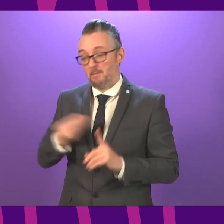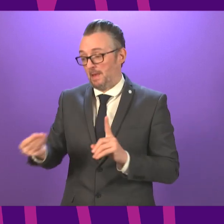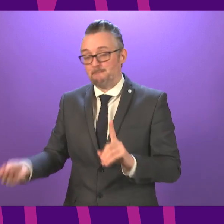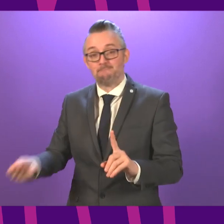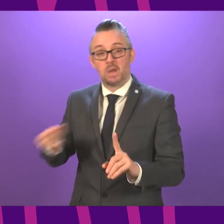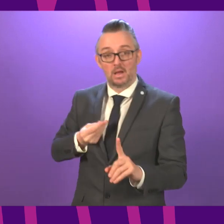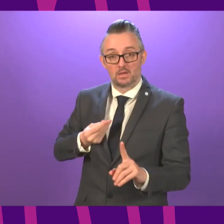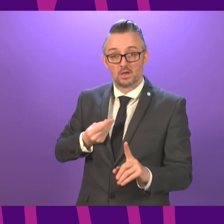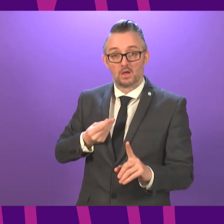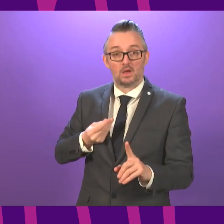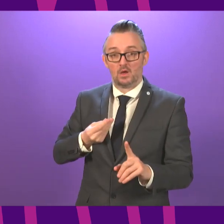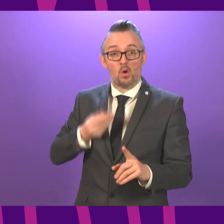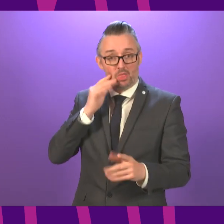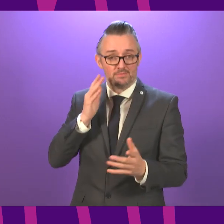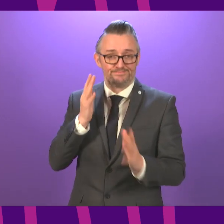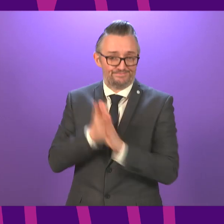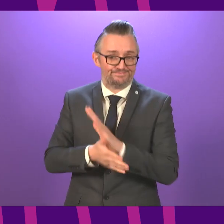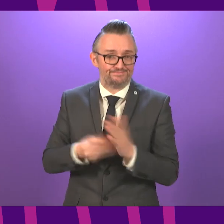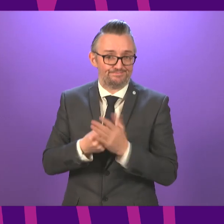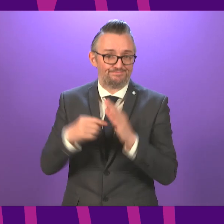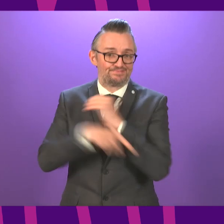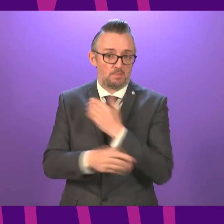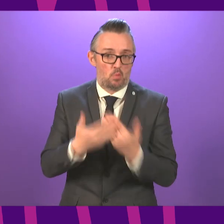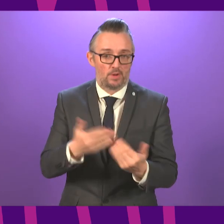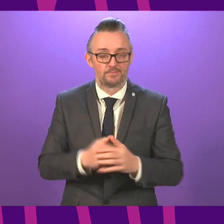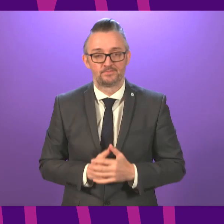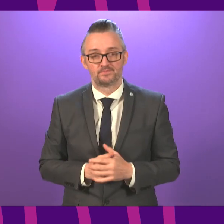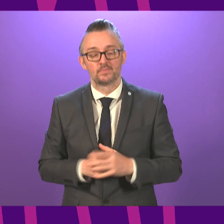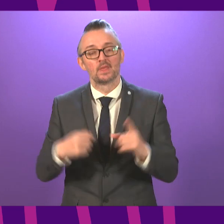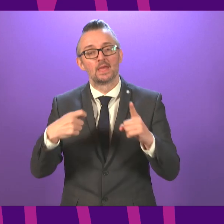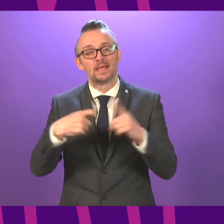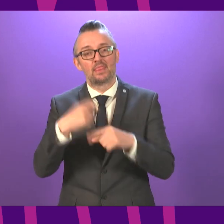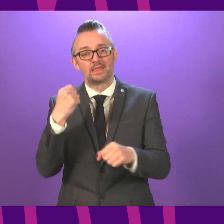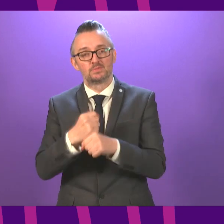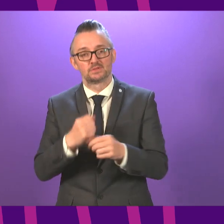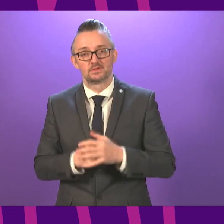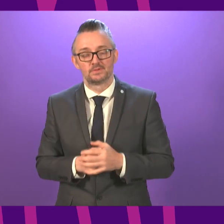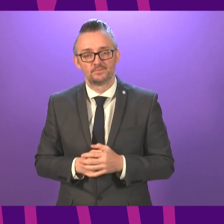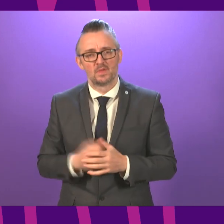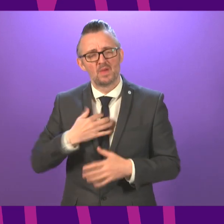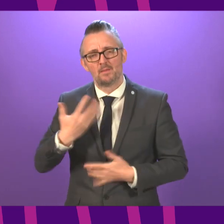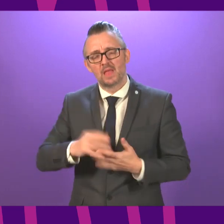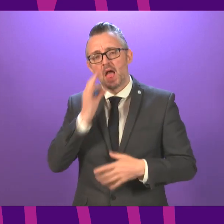Kenneth Gibson (Cunninghame North) (SNP): Three weeks ago, I asked about the impact of Brexit on road haulage and logistics.